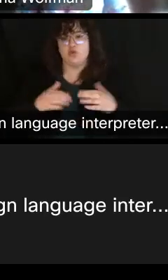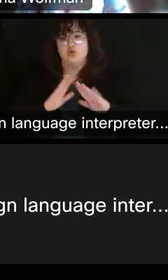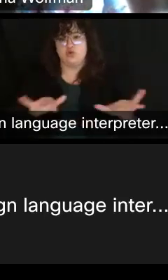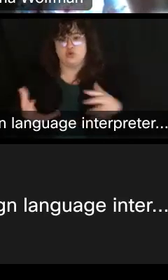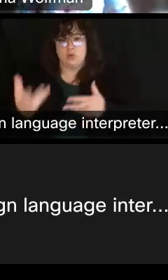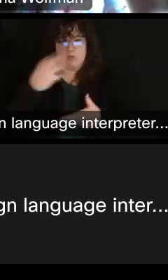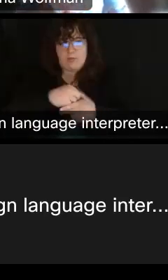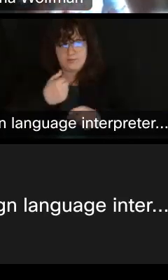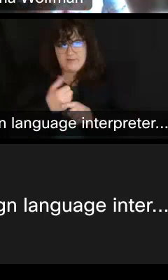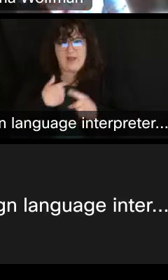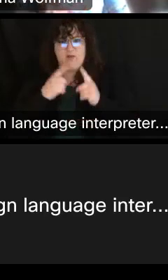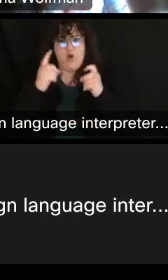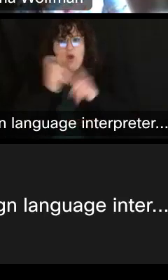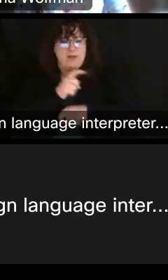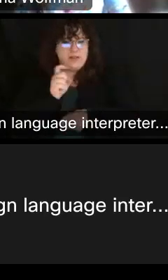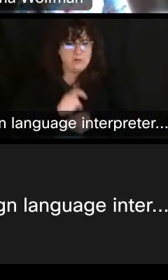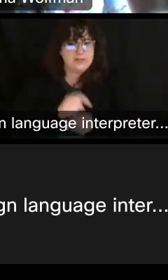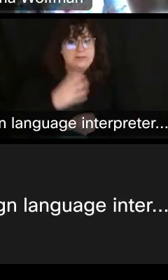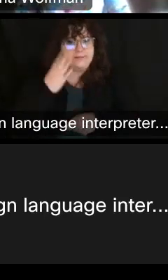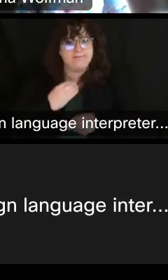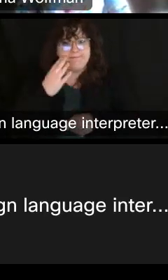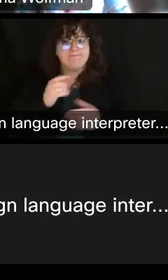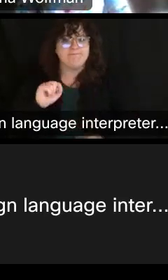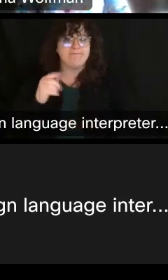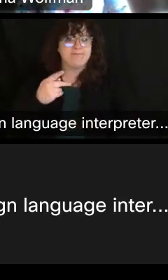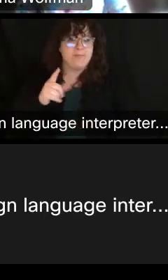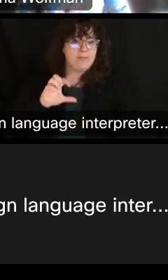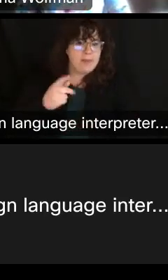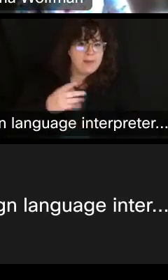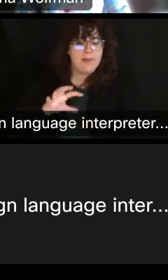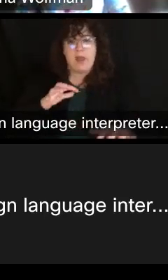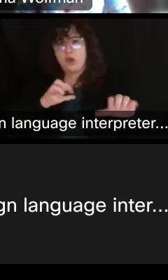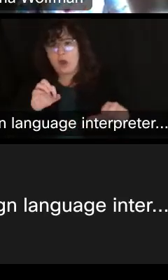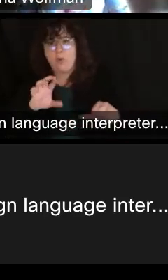needs and have experienced either a TPLPC or adoption or in the process of that,